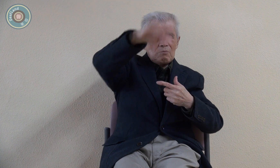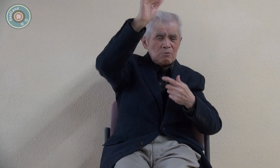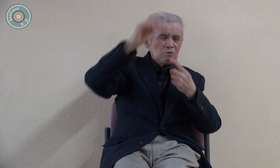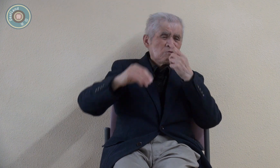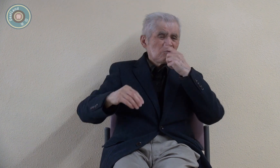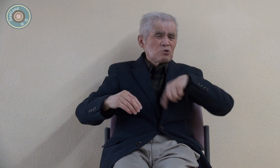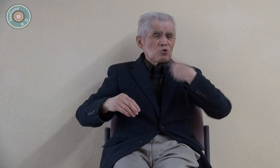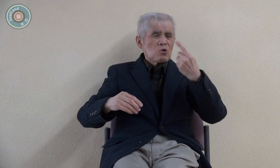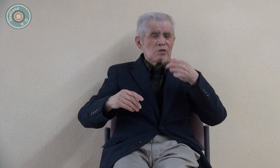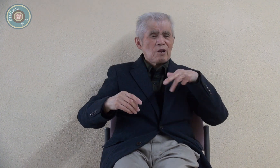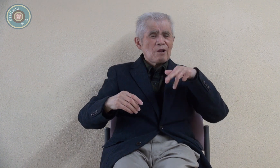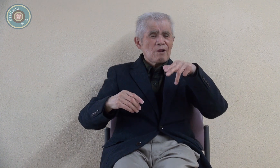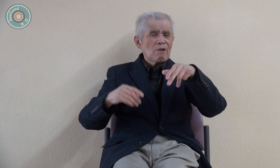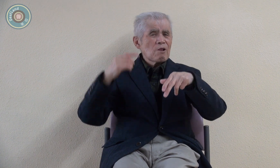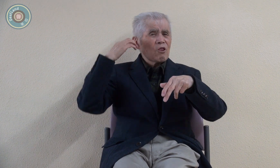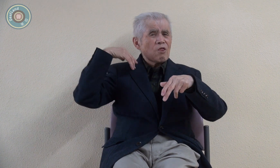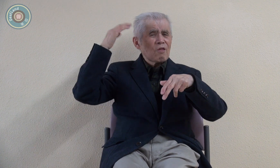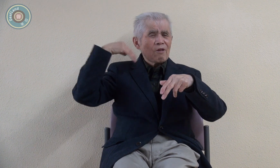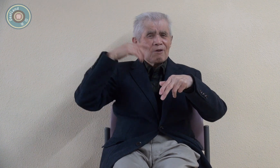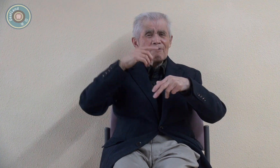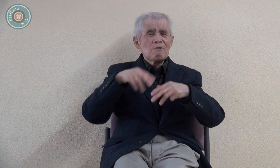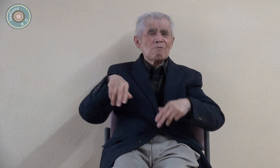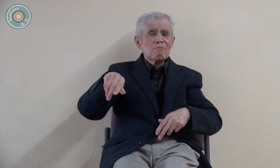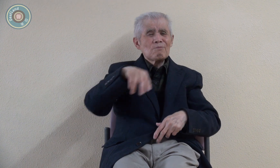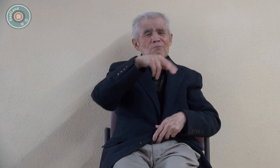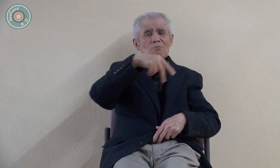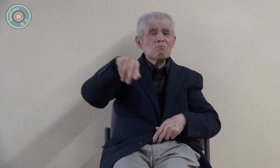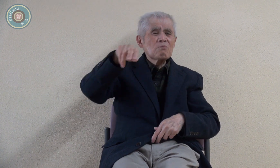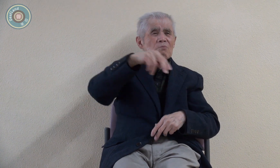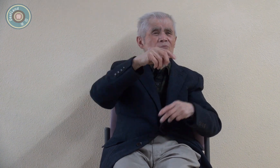I was left alone